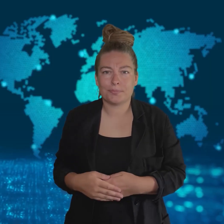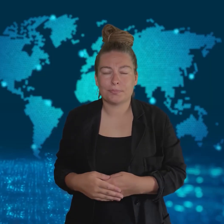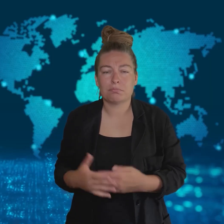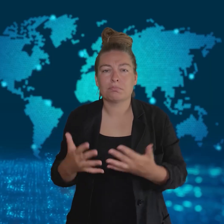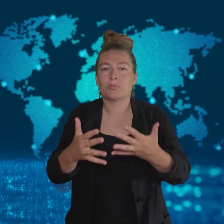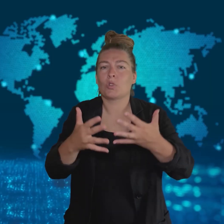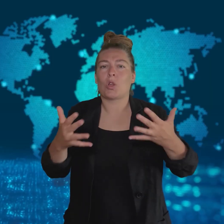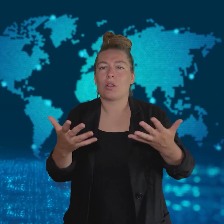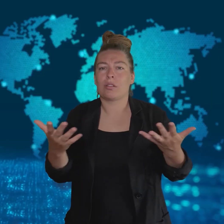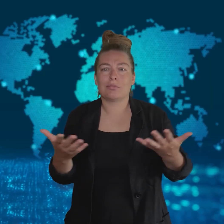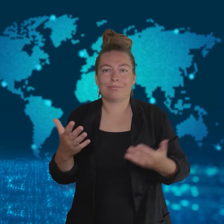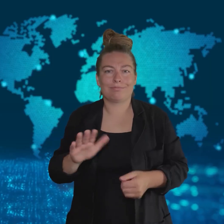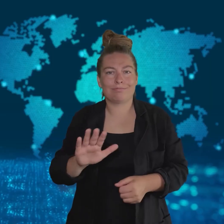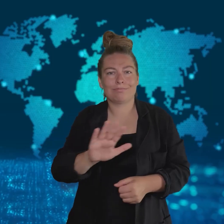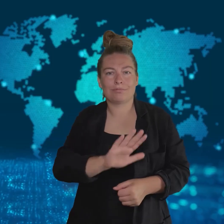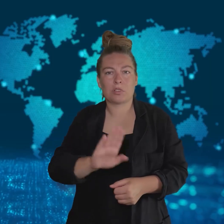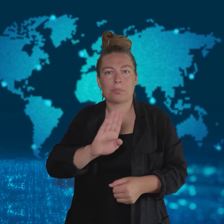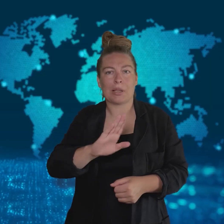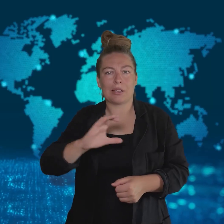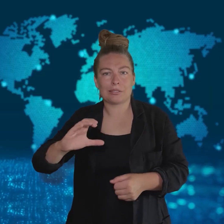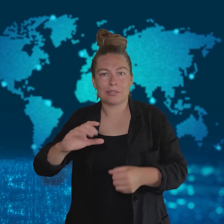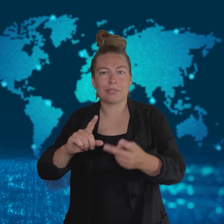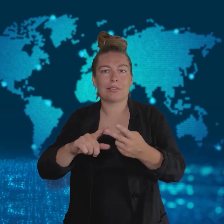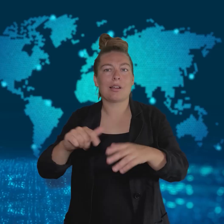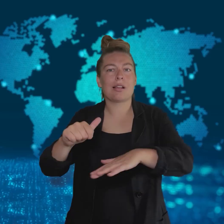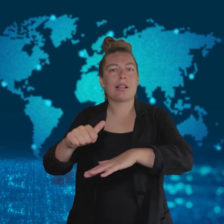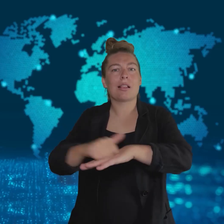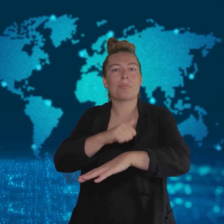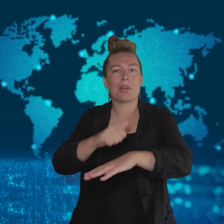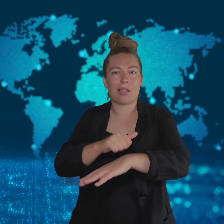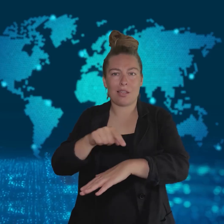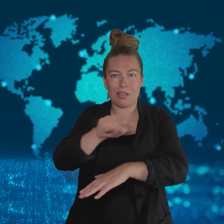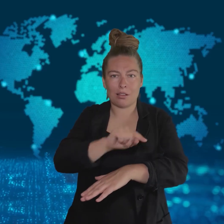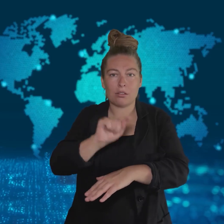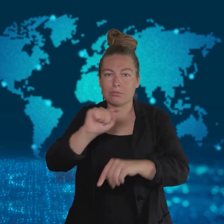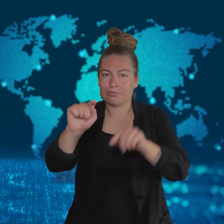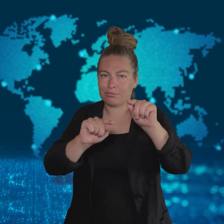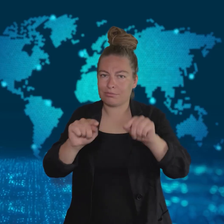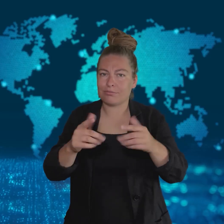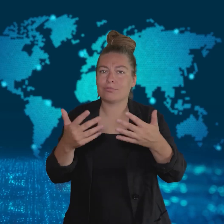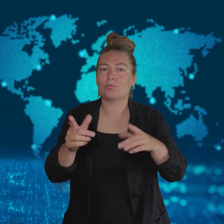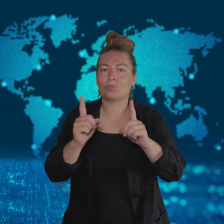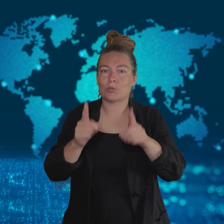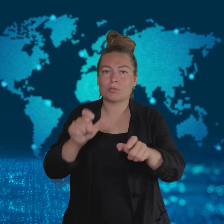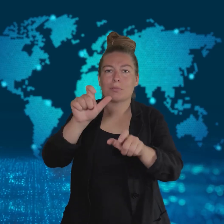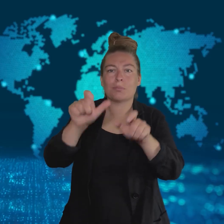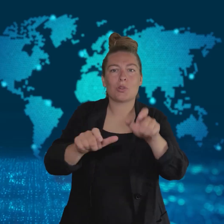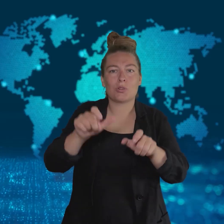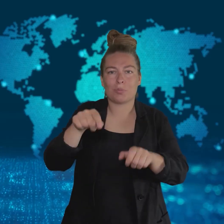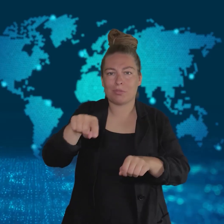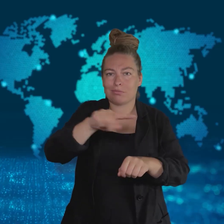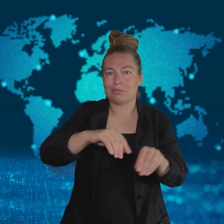Alberta and B.C. had evacuations too.